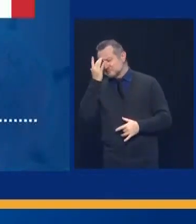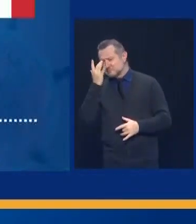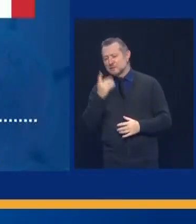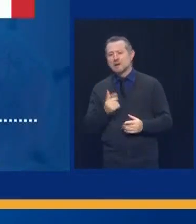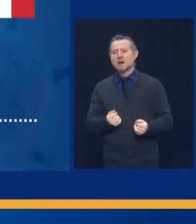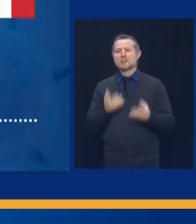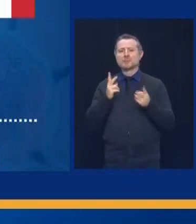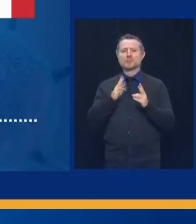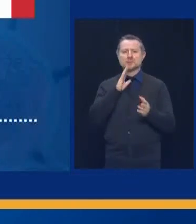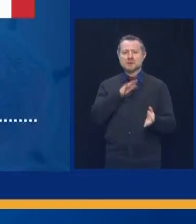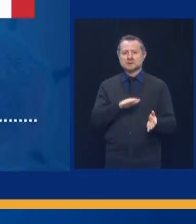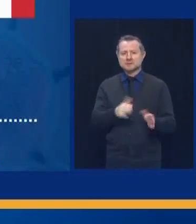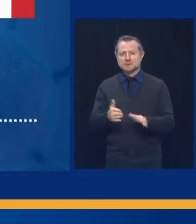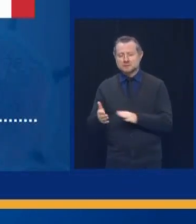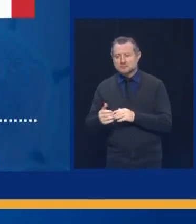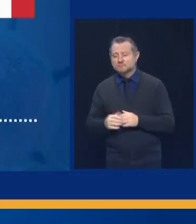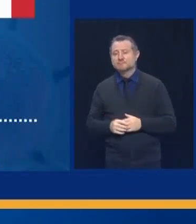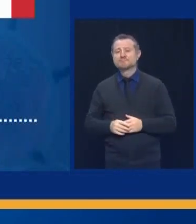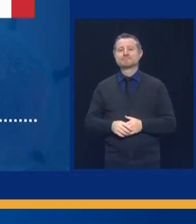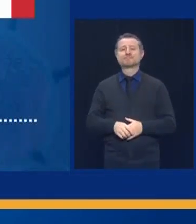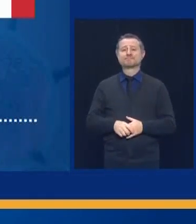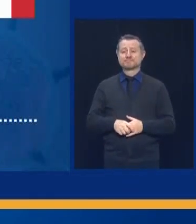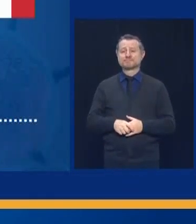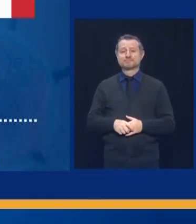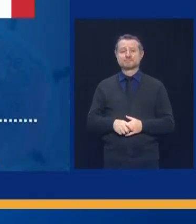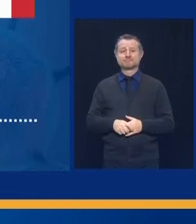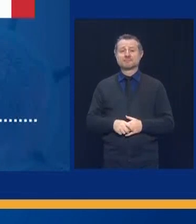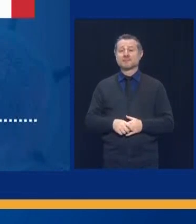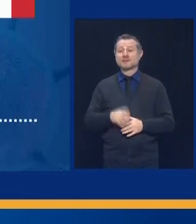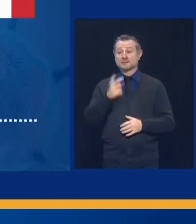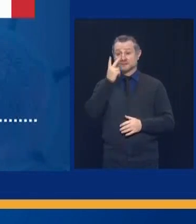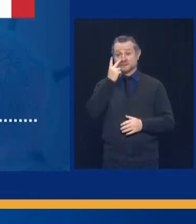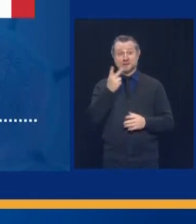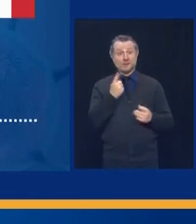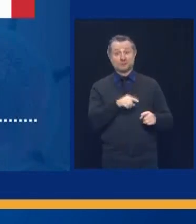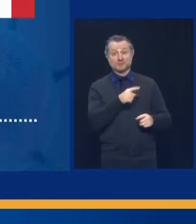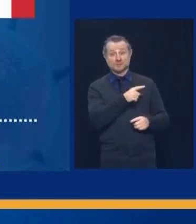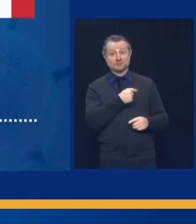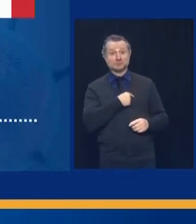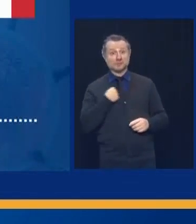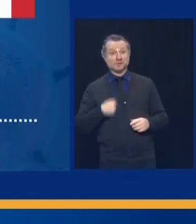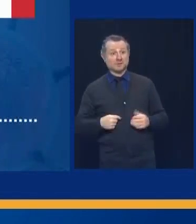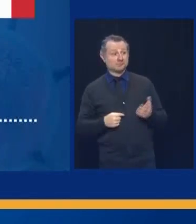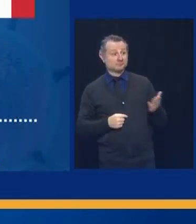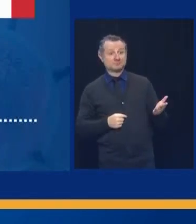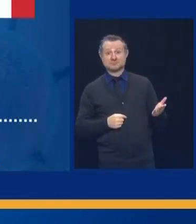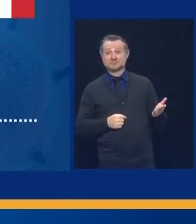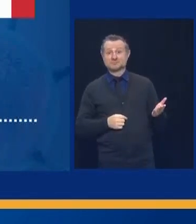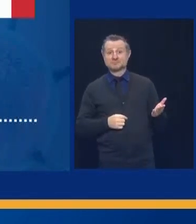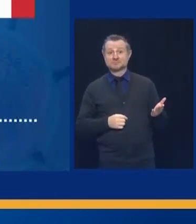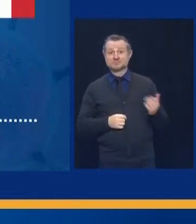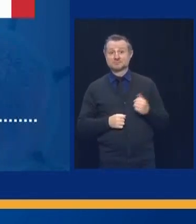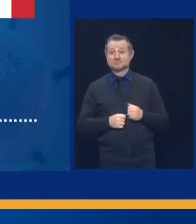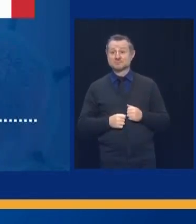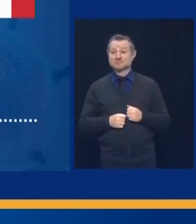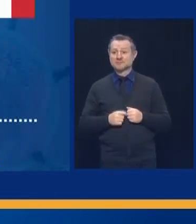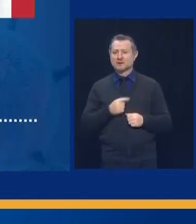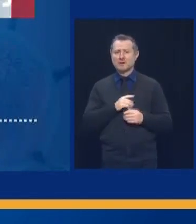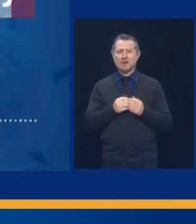THAT WAS PREEVTIVE CAPITULATION.L&+Q!%9- BACK IN JANUARY, THE FEDERAL GOVERNMENT PERCEIVED PROJECTIONS, THIS IS HOW MANY PEOPLE ARE GOING TO GET SICK, THIS IS HOW MANY ARE GOING TO